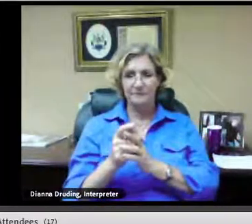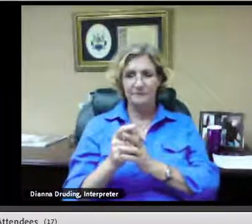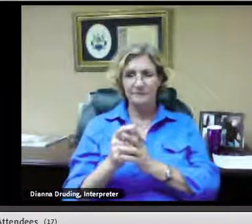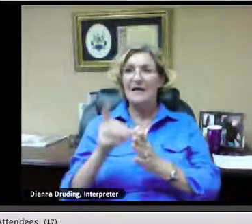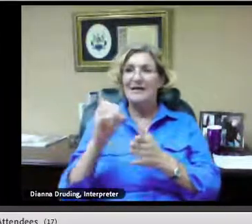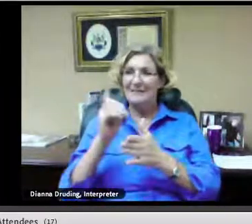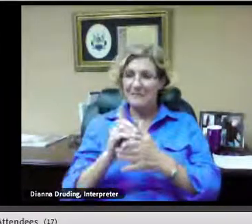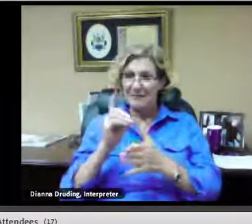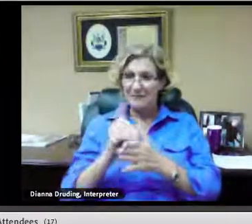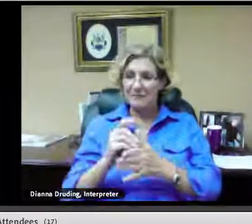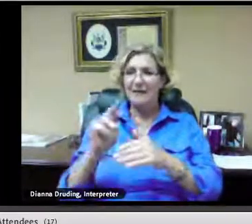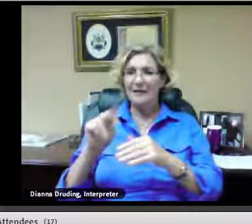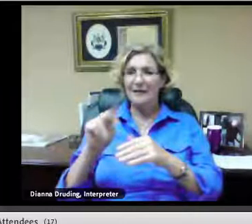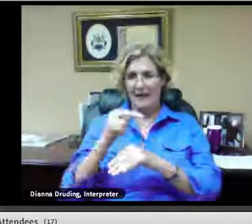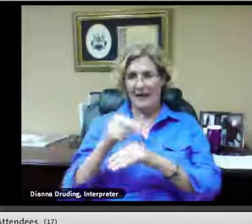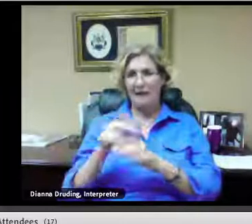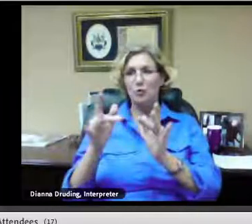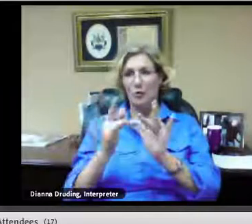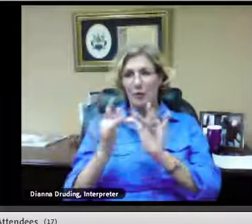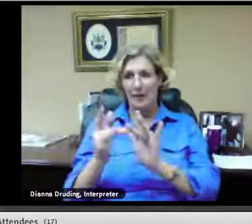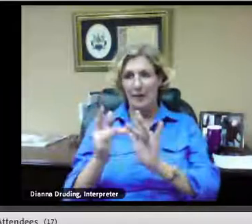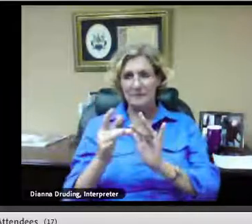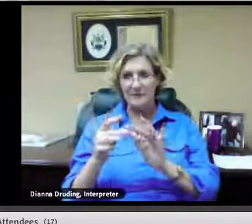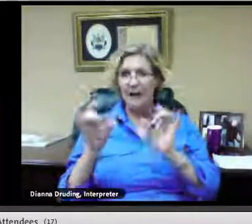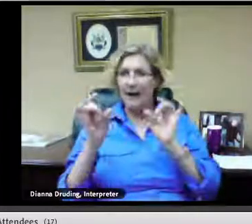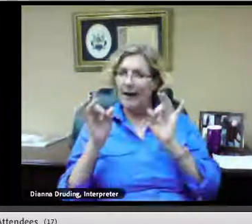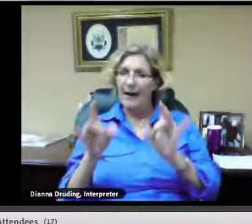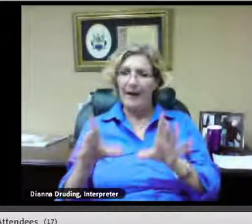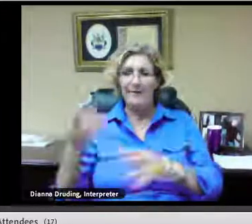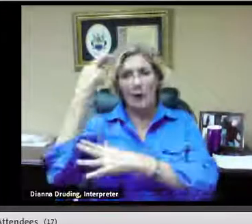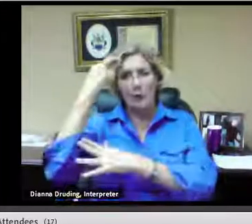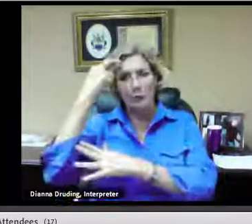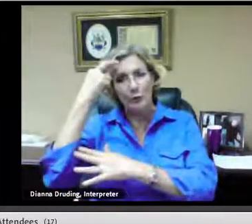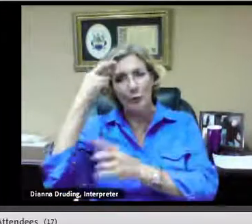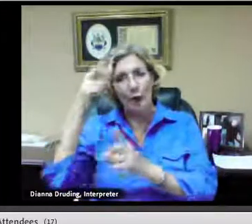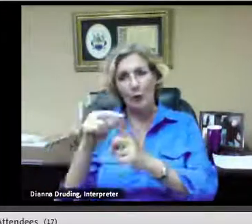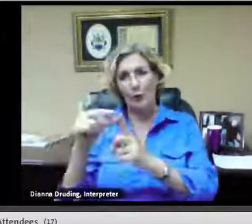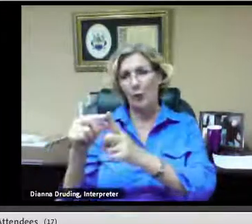Get it out of your vocabulary. I'm sure most of you already have. There are some, actually, movements